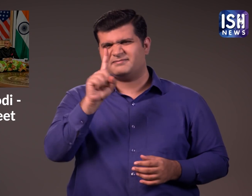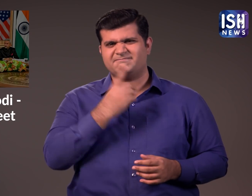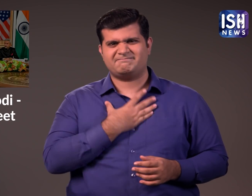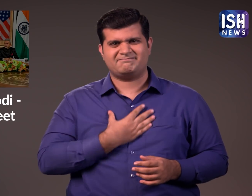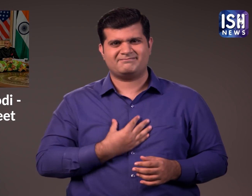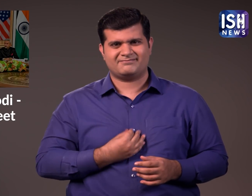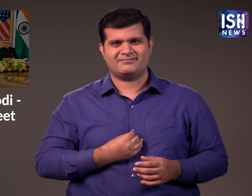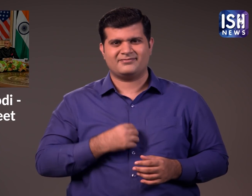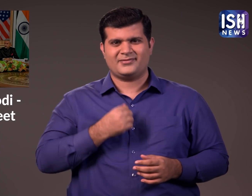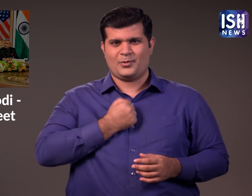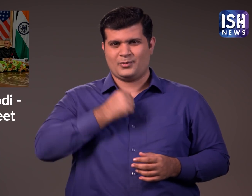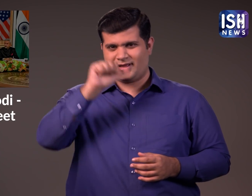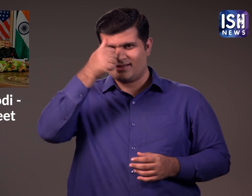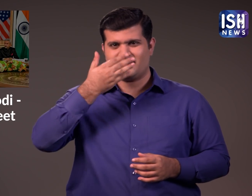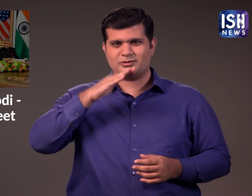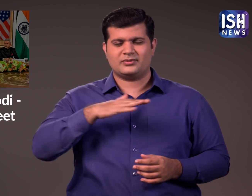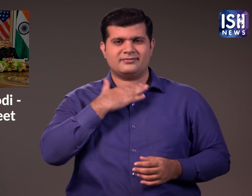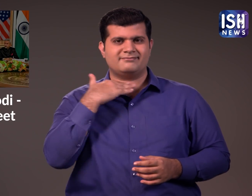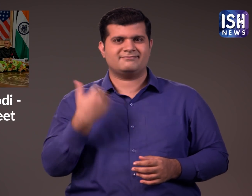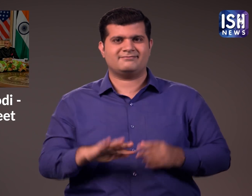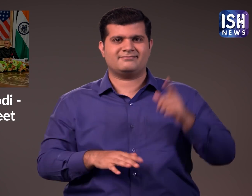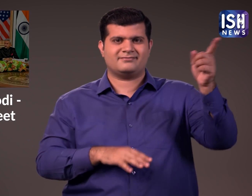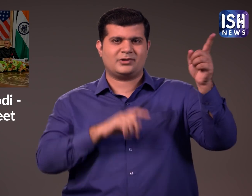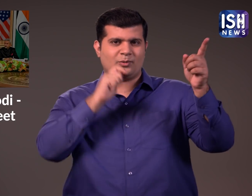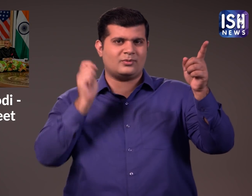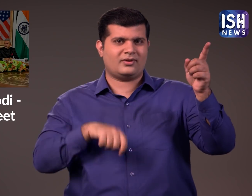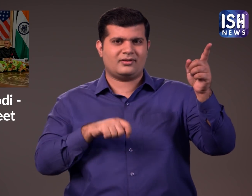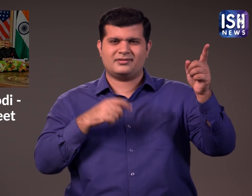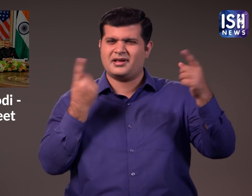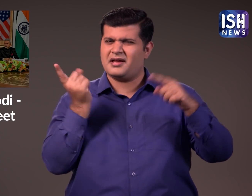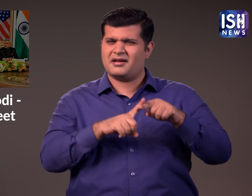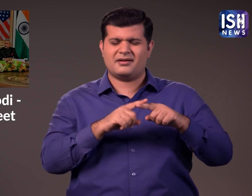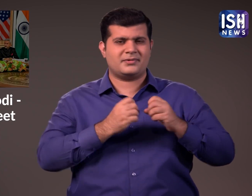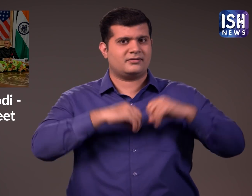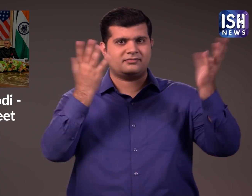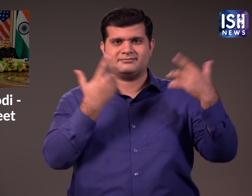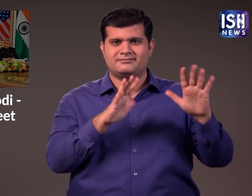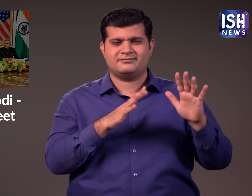although one student lost his life in the shelling.